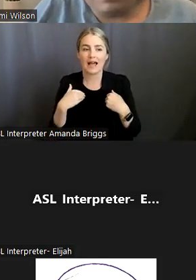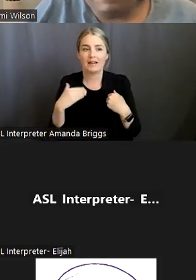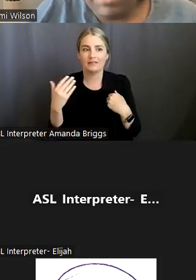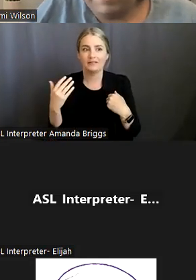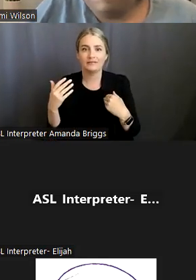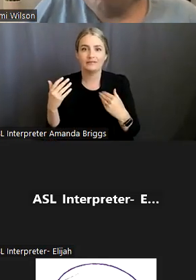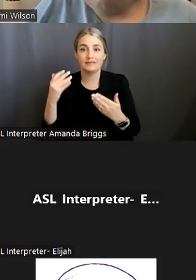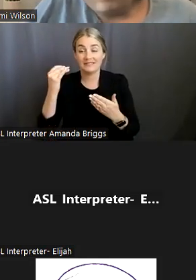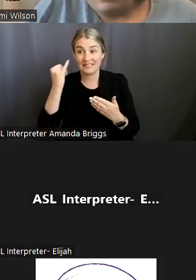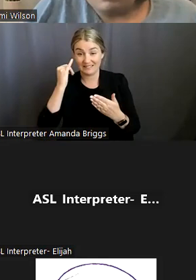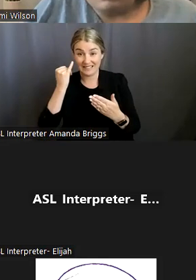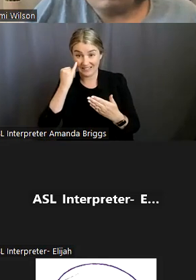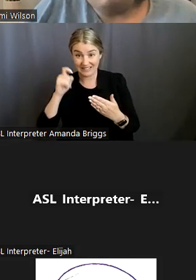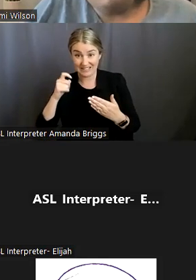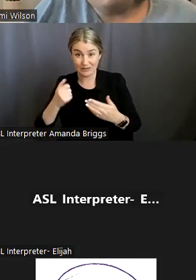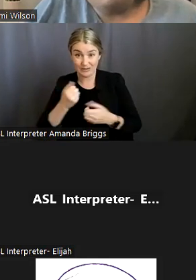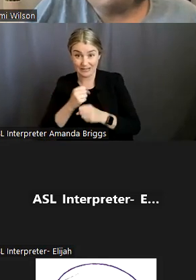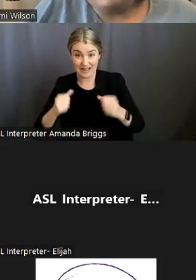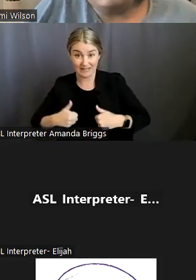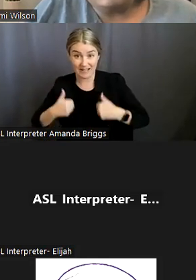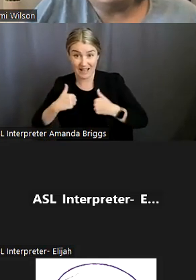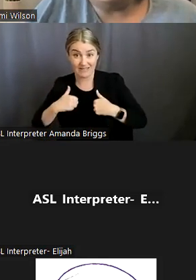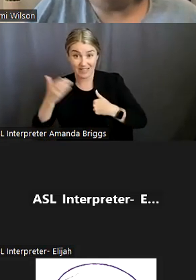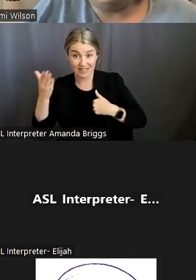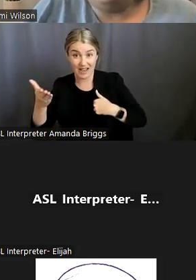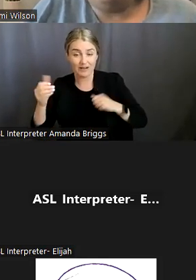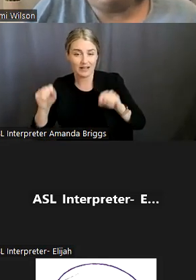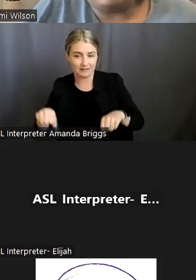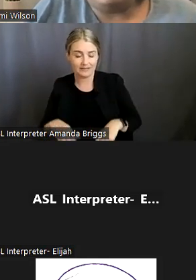if needed. These sites not only provide equipment